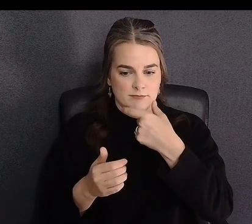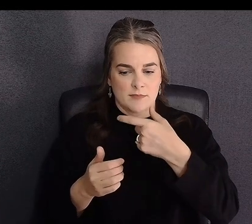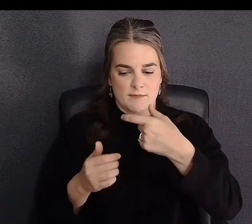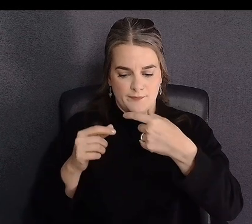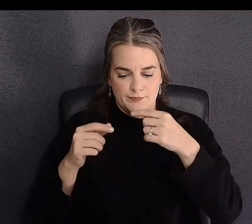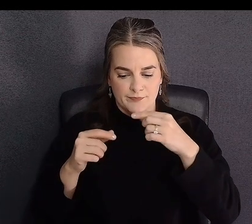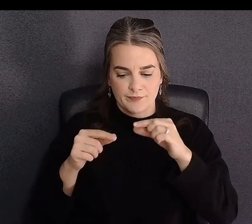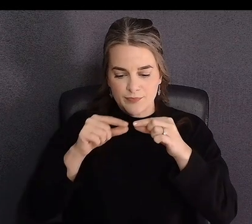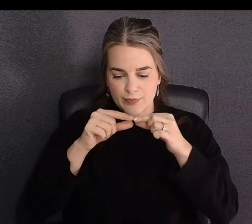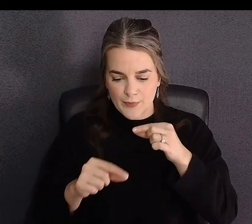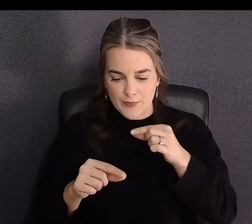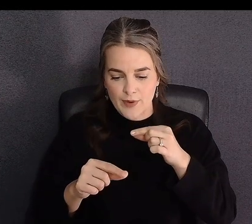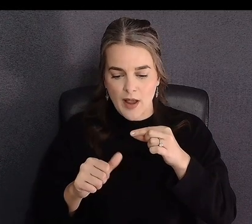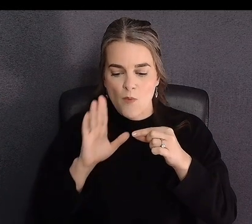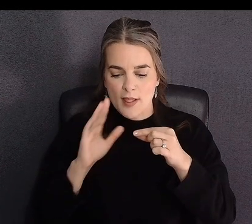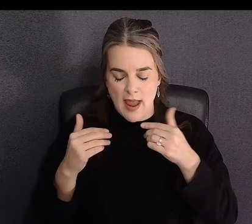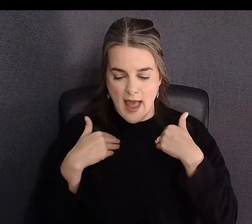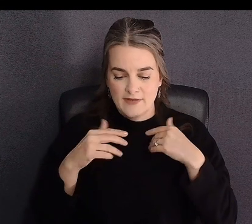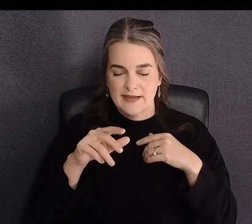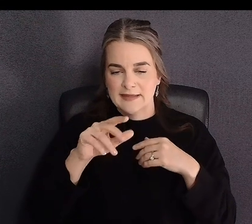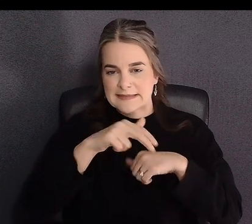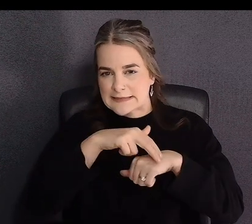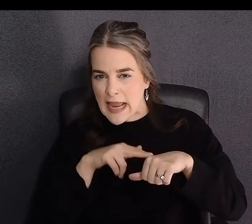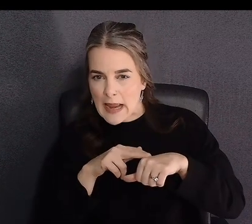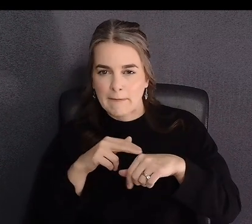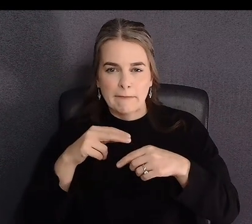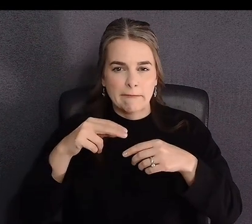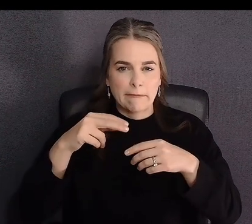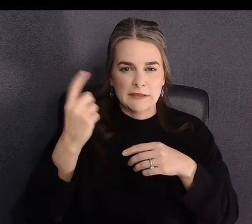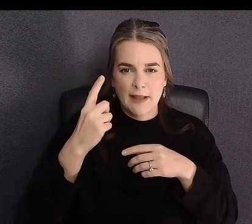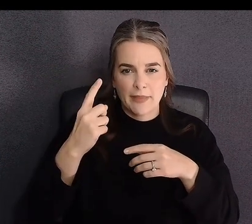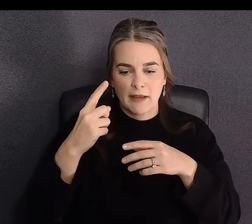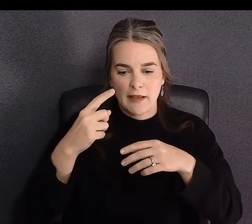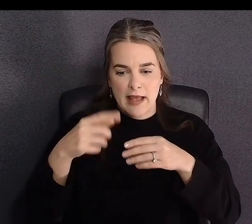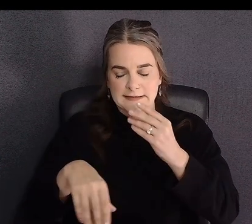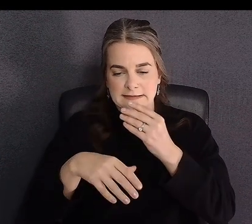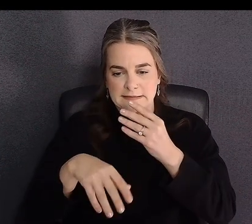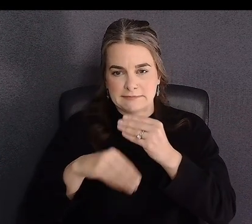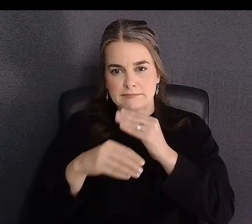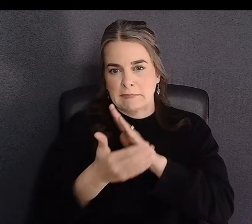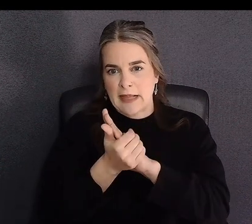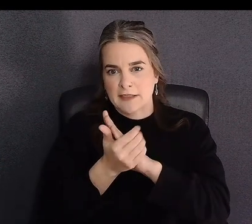Or even, we'll stabilize it with some tape sometimes. I like to give people options for trying both of these.